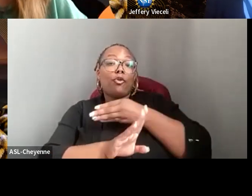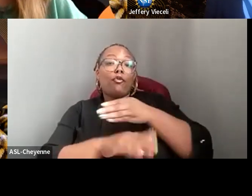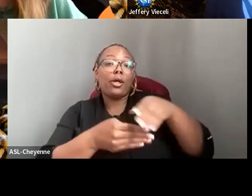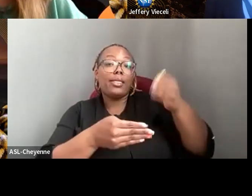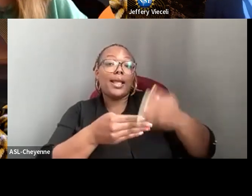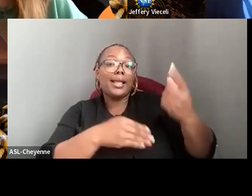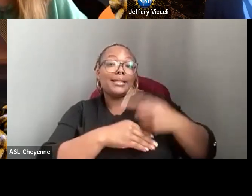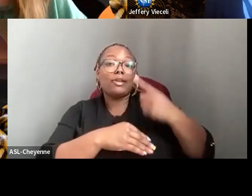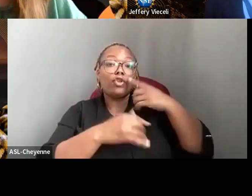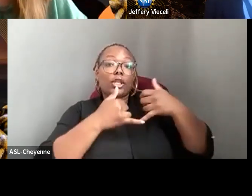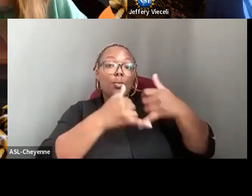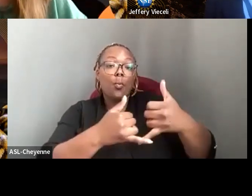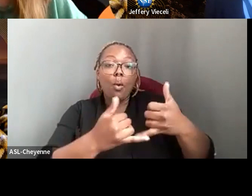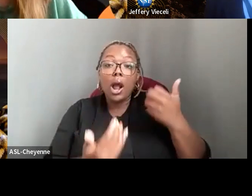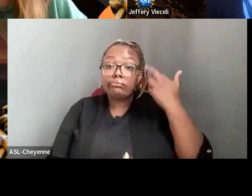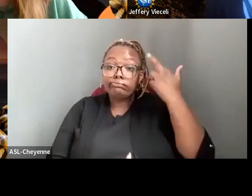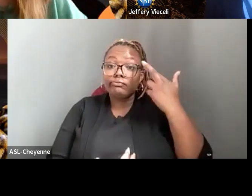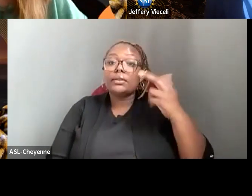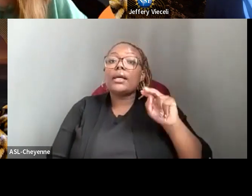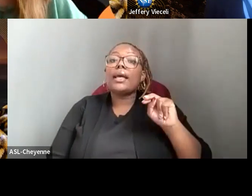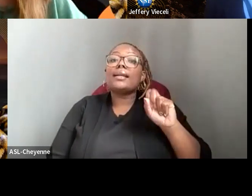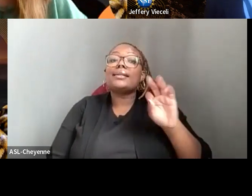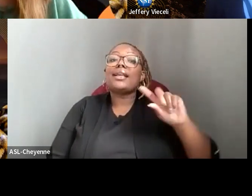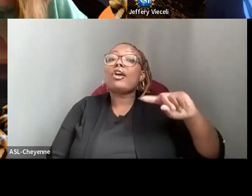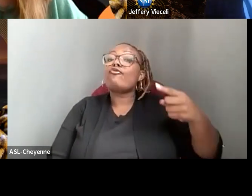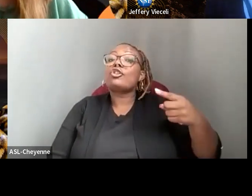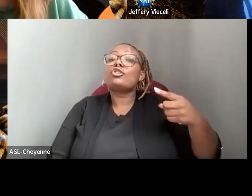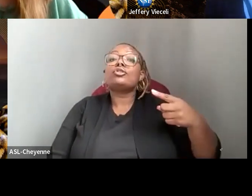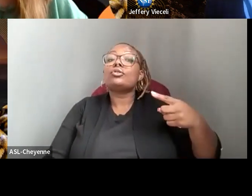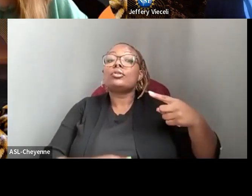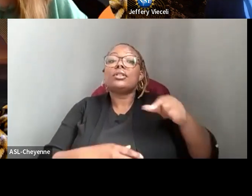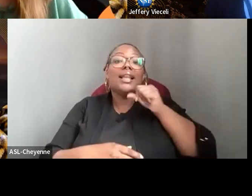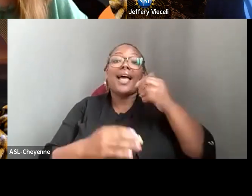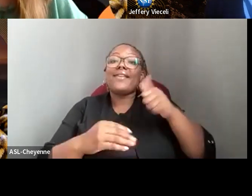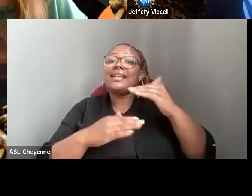And the reason for that was NSF originally at one point in time didn't have any limitations.